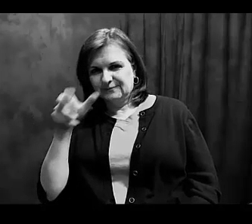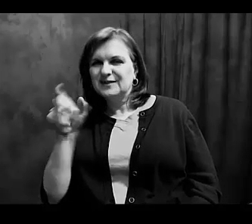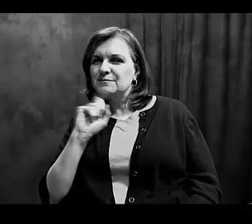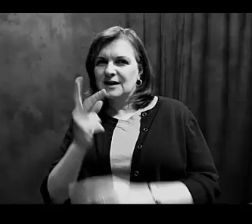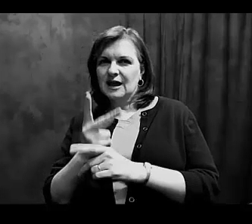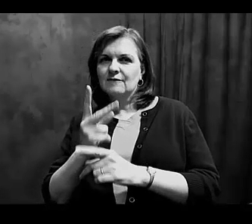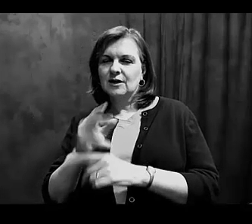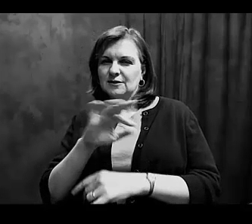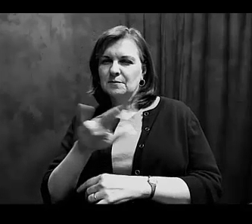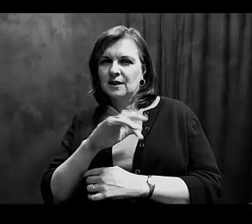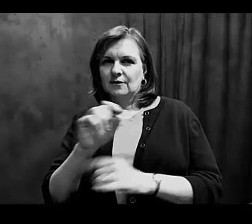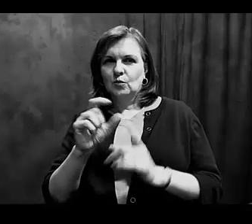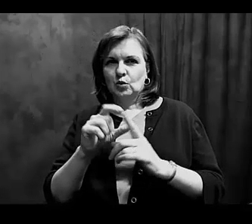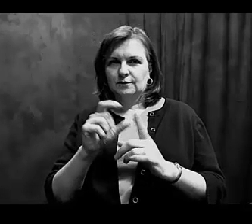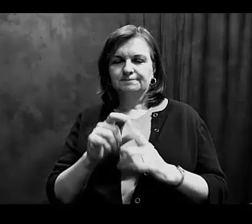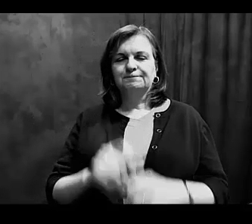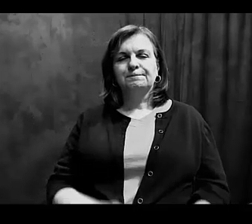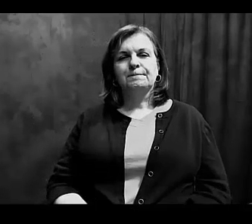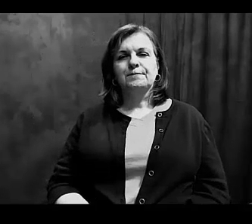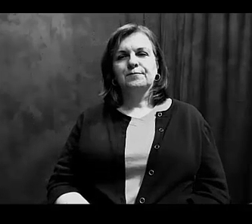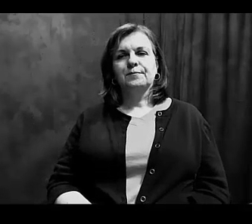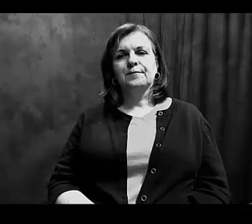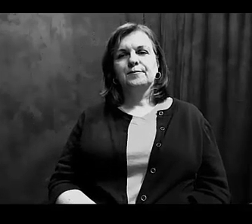so you have to be careful with that word! but